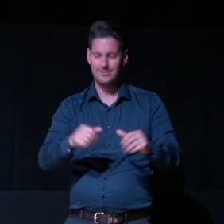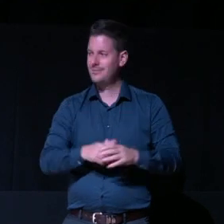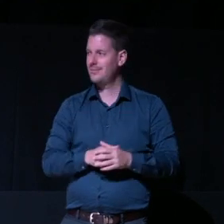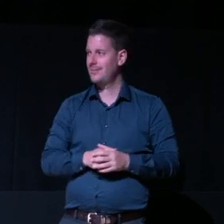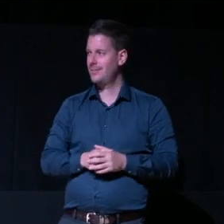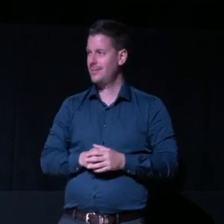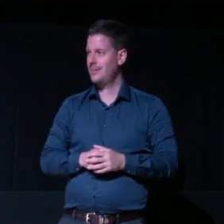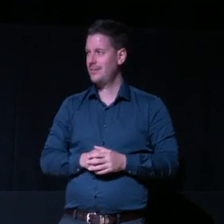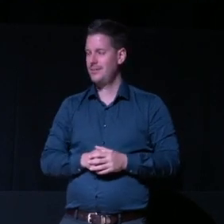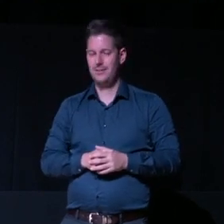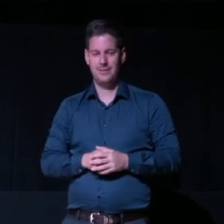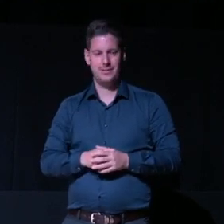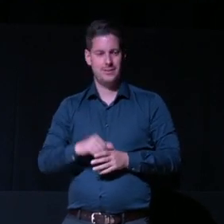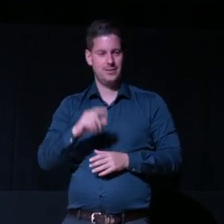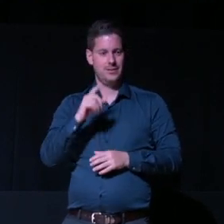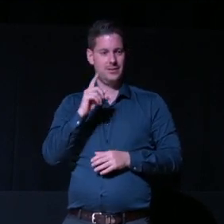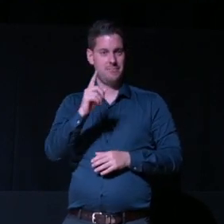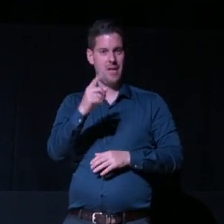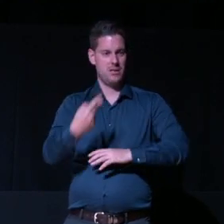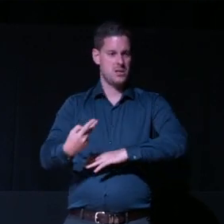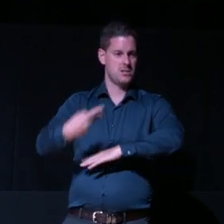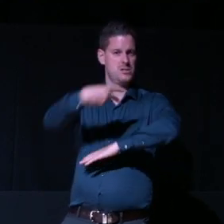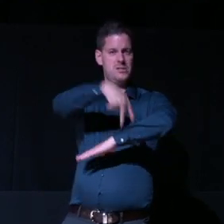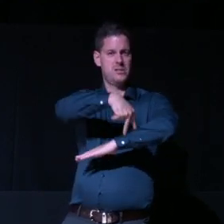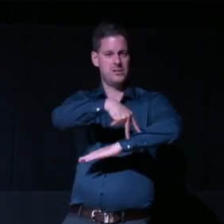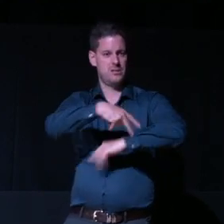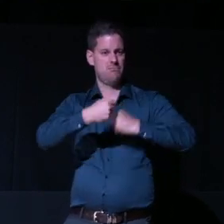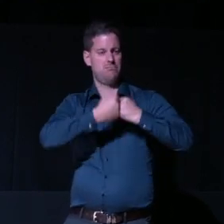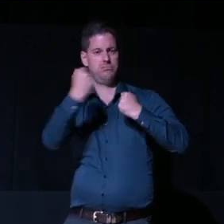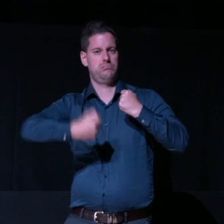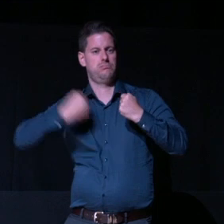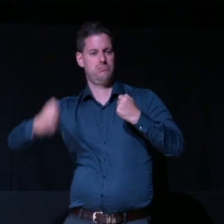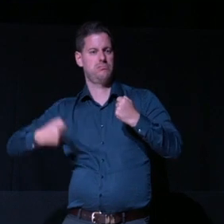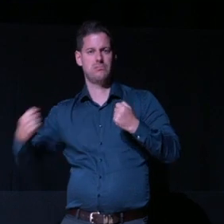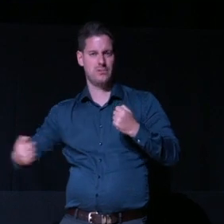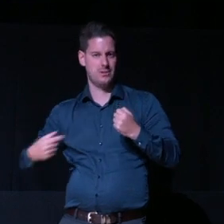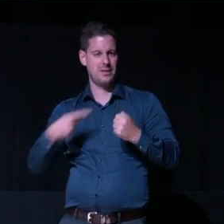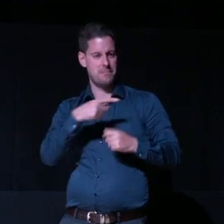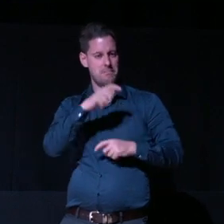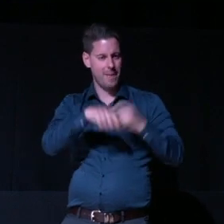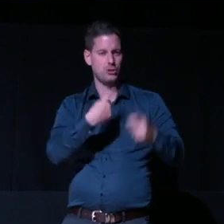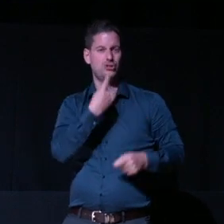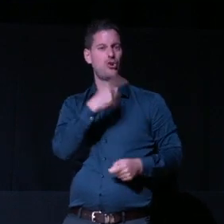having these pile ons and extreme reactions where they're becoming toxic it's it's not helpful.